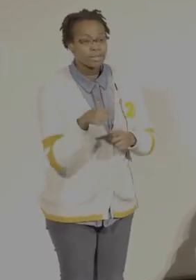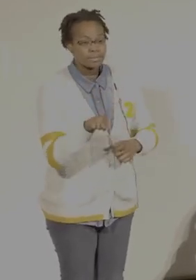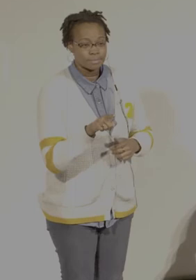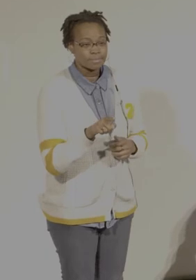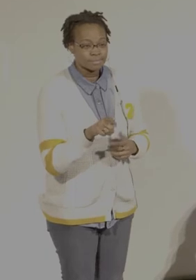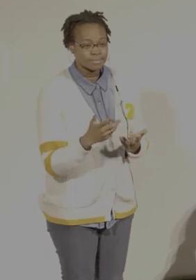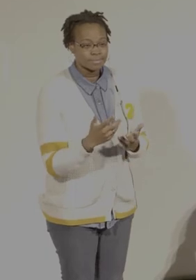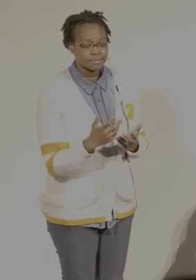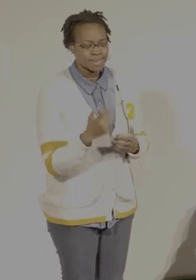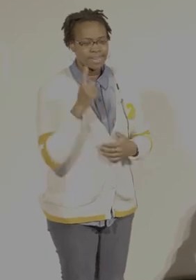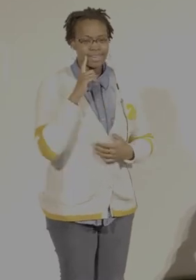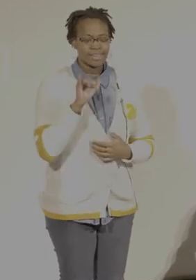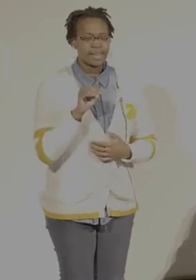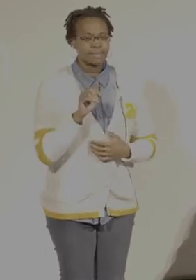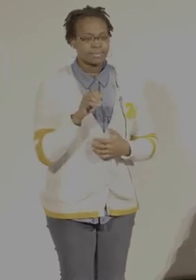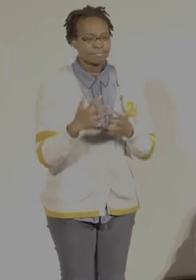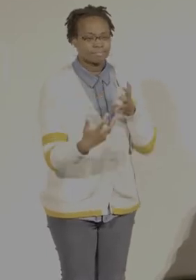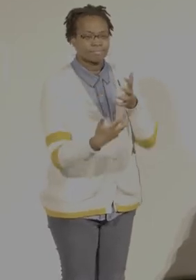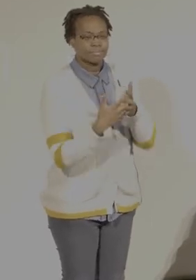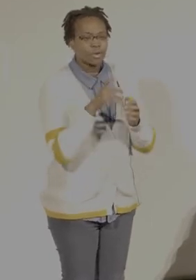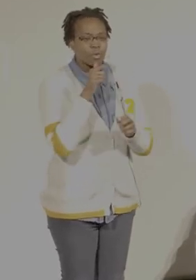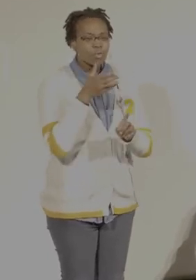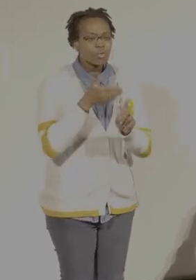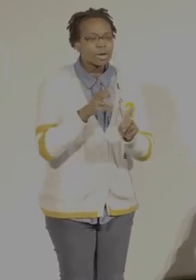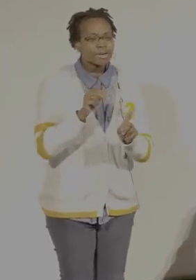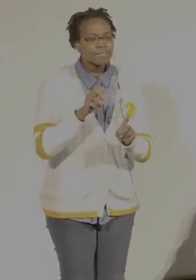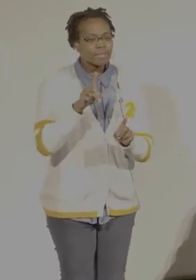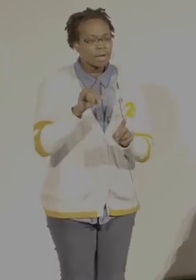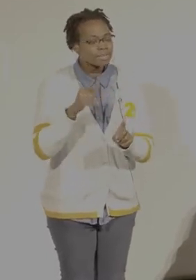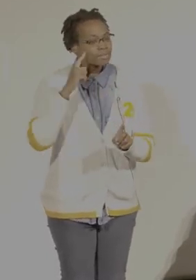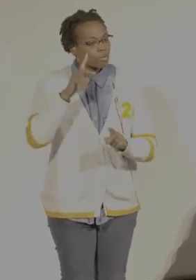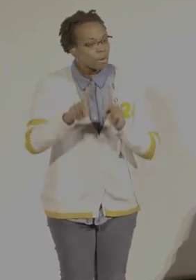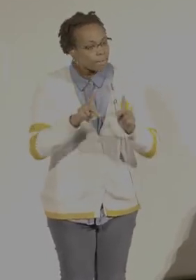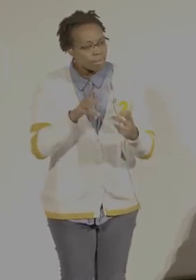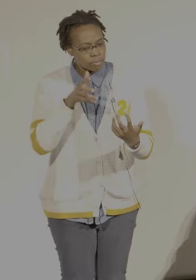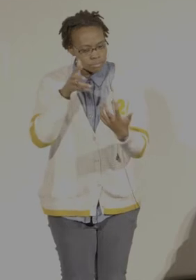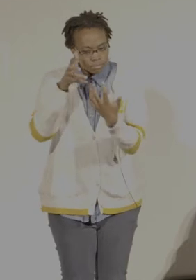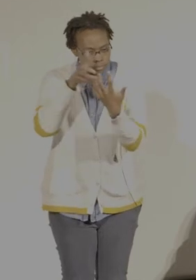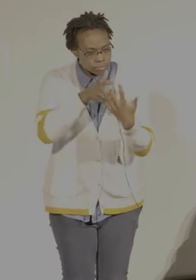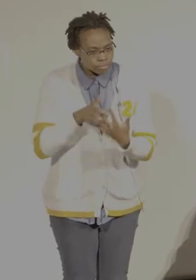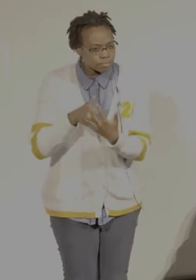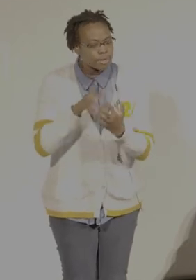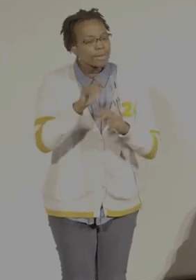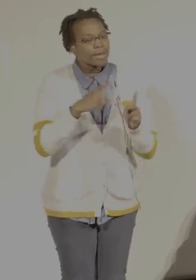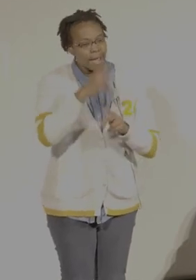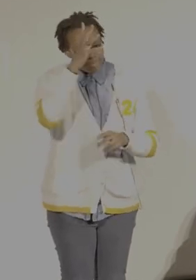And I think that was so befitting of who Navalny is. He's a man of the people in the truest sense. And he's the type of guy you would just wanna sit